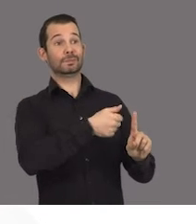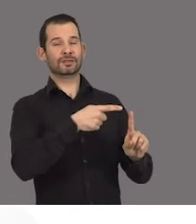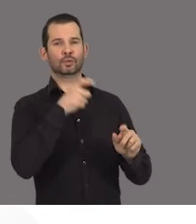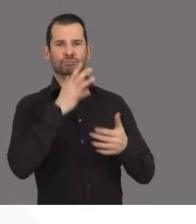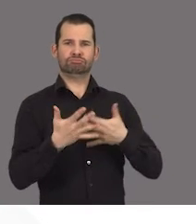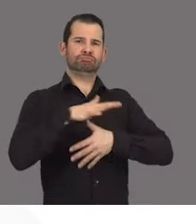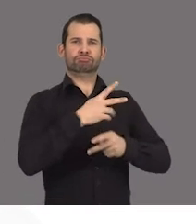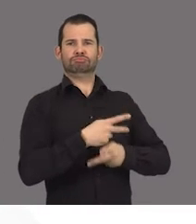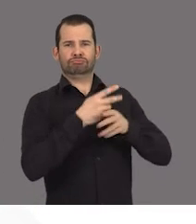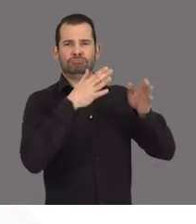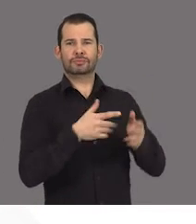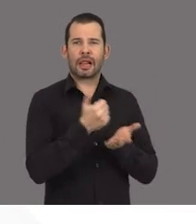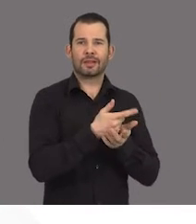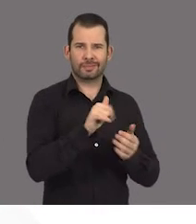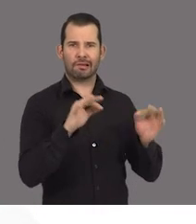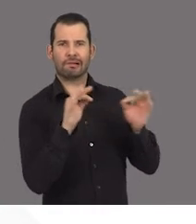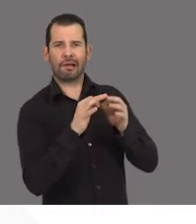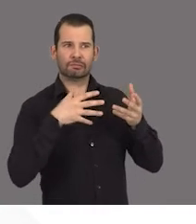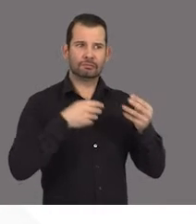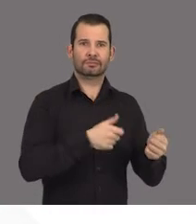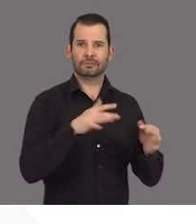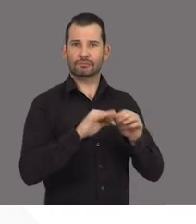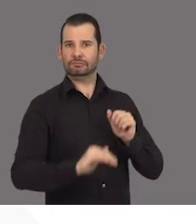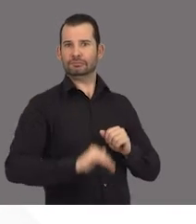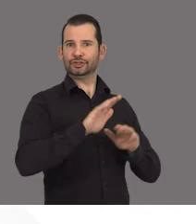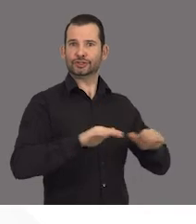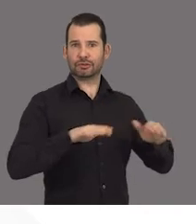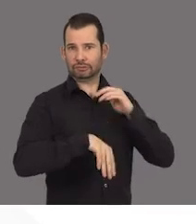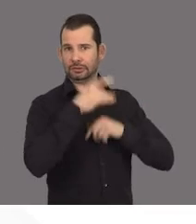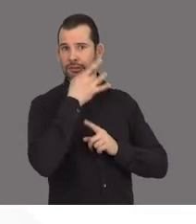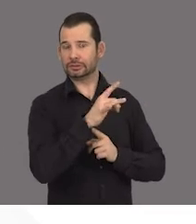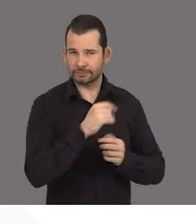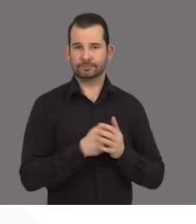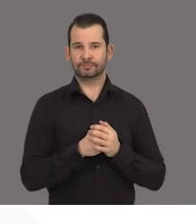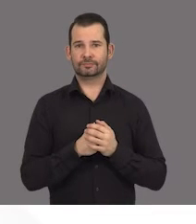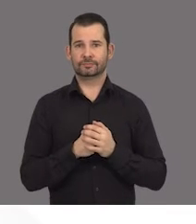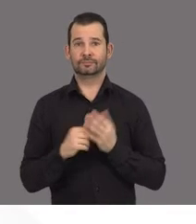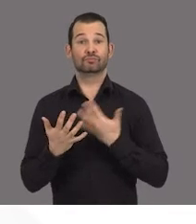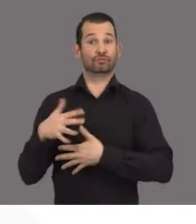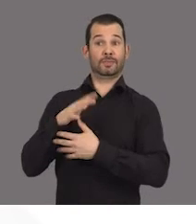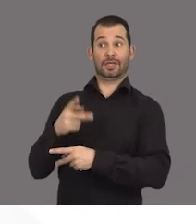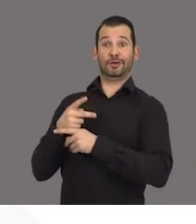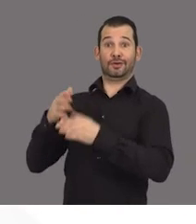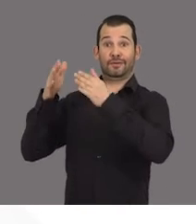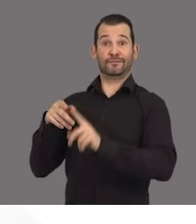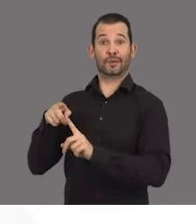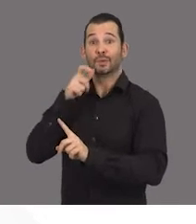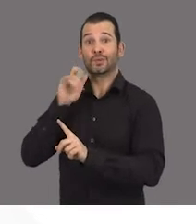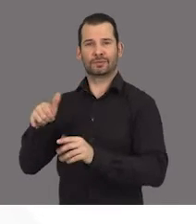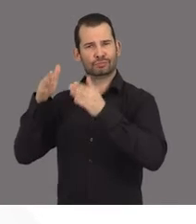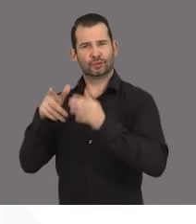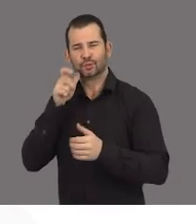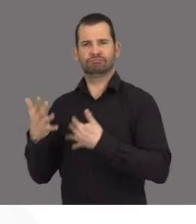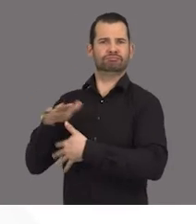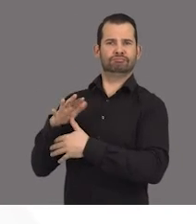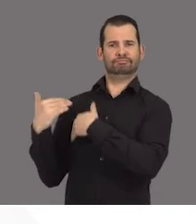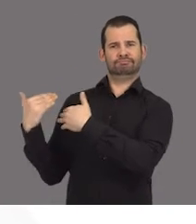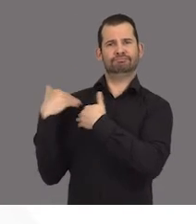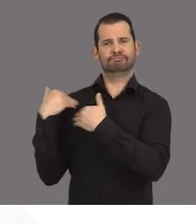the cost of raising children under 18. The primary caregiver is the person who is primarily responsible for